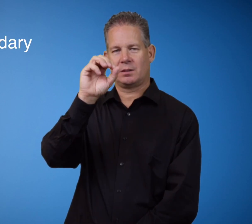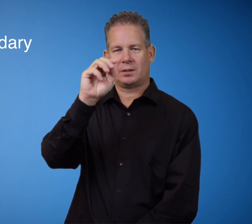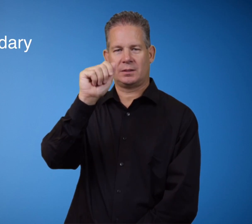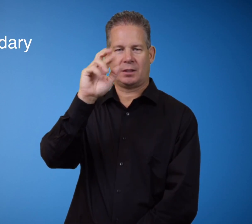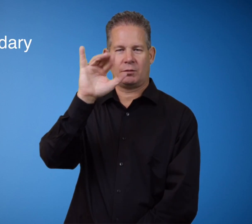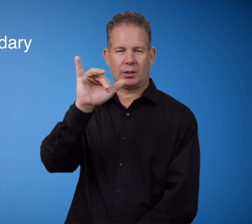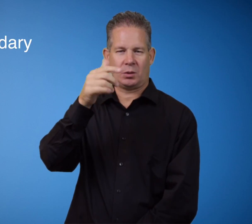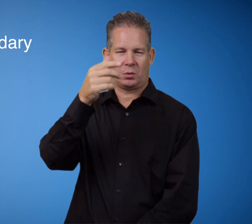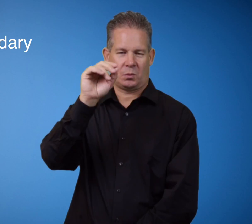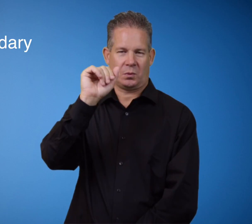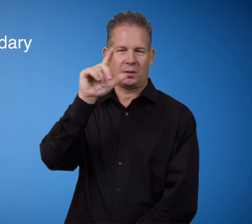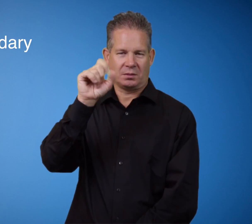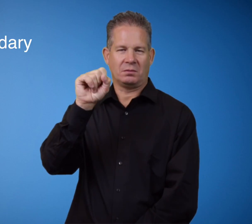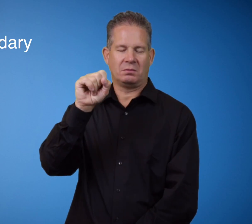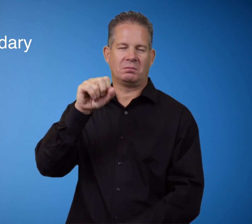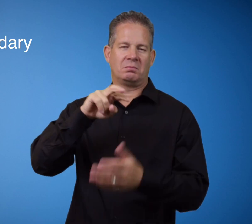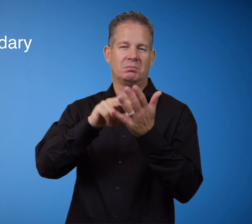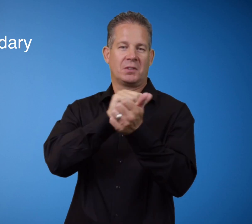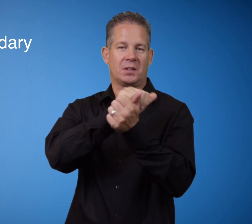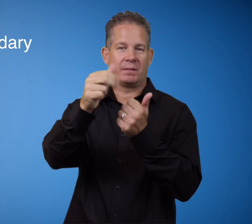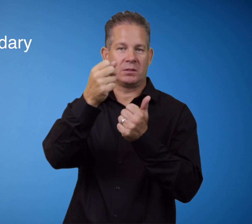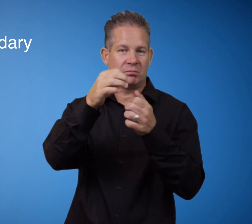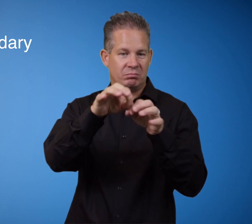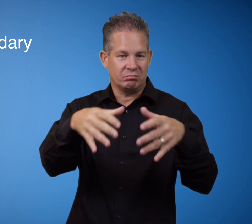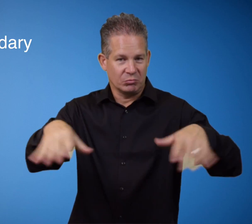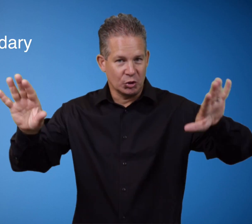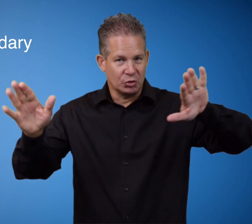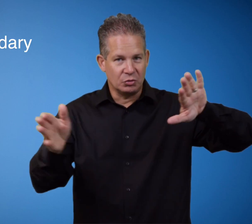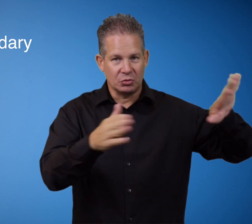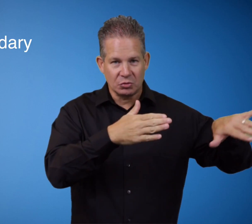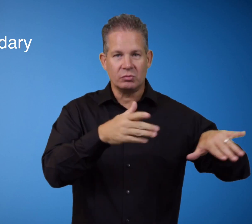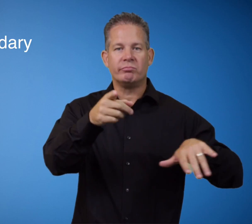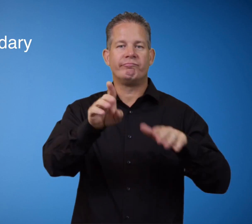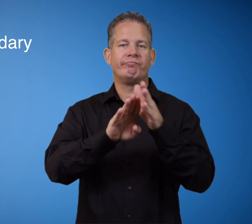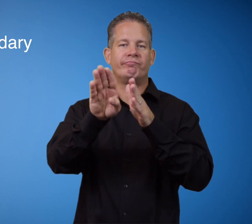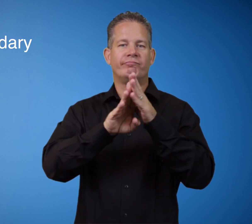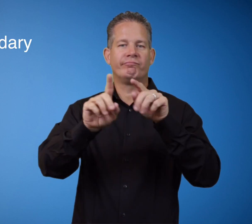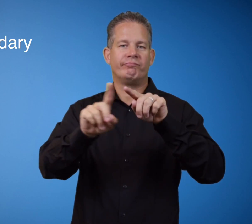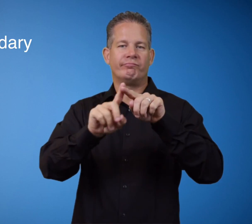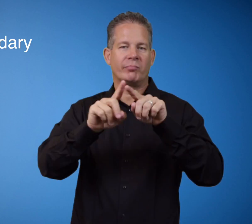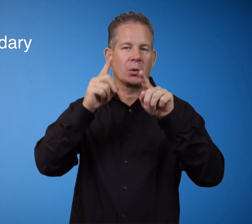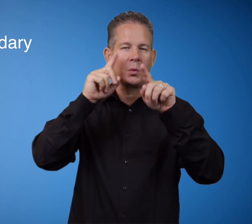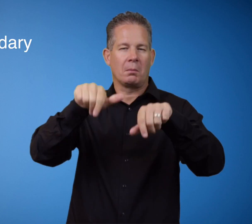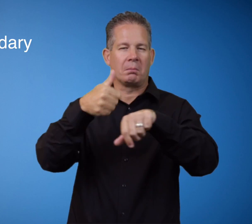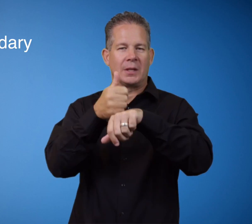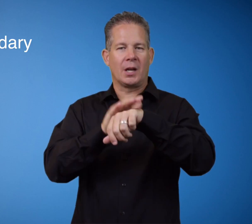Post-secondary goals. This refers to after you've finished high school, the plans that you develop and the goals